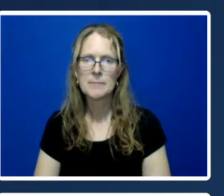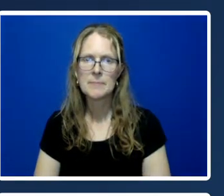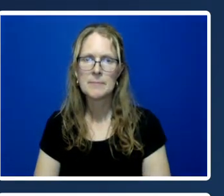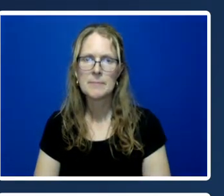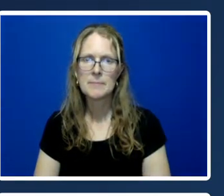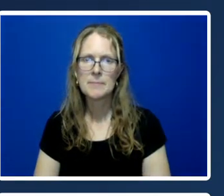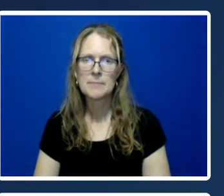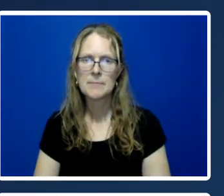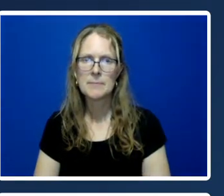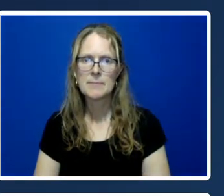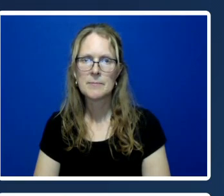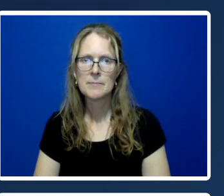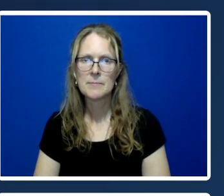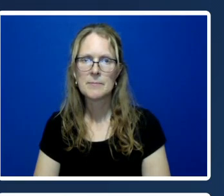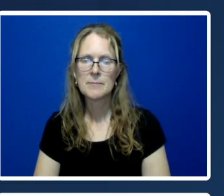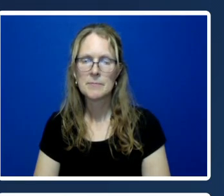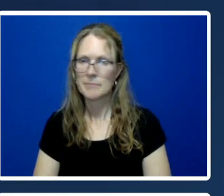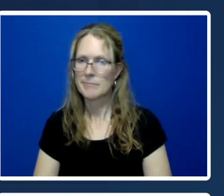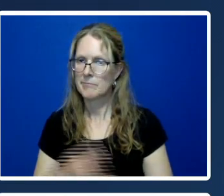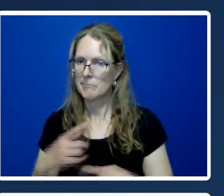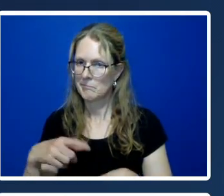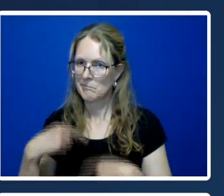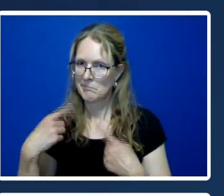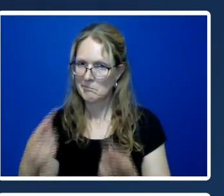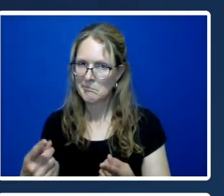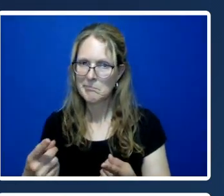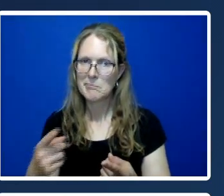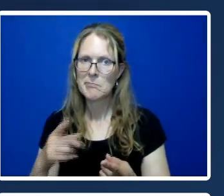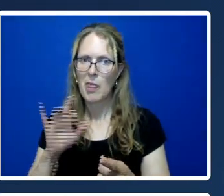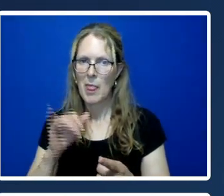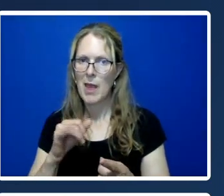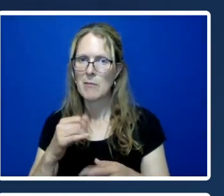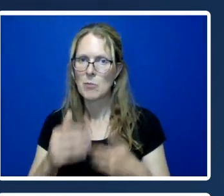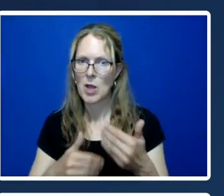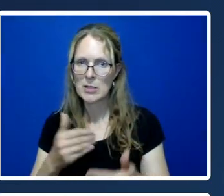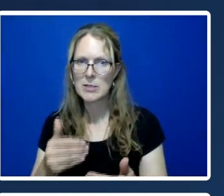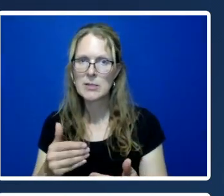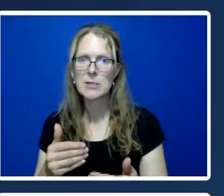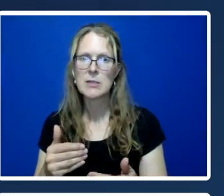And through this process, designers -- designer characteristics come to reveal themselves,